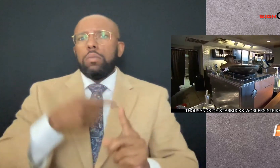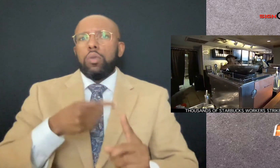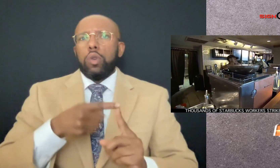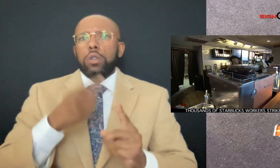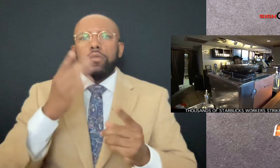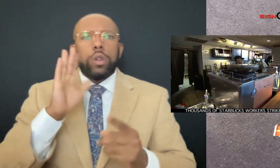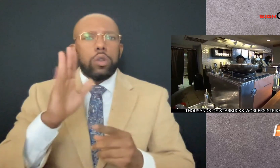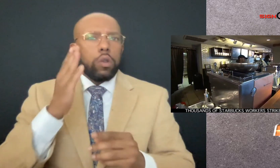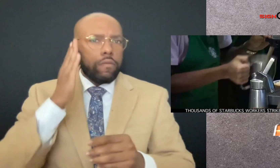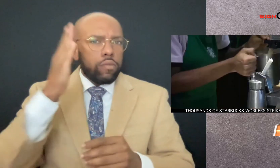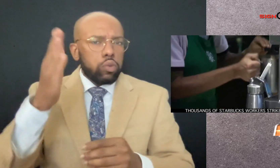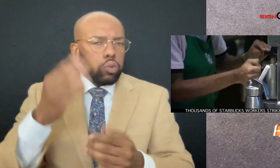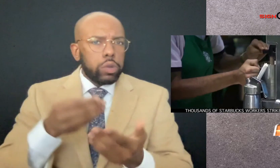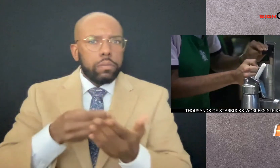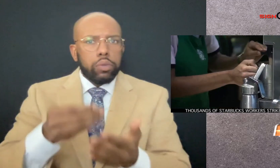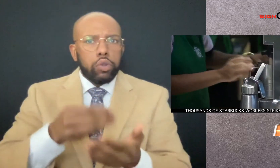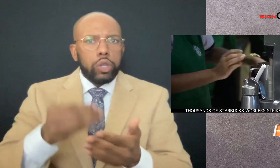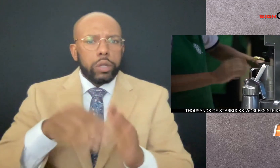extra points on future purchases.